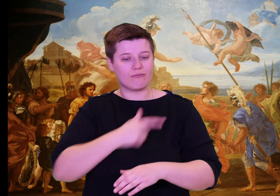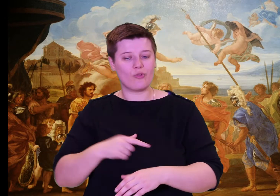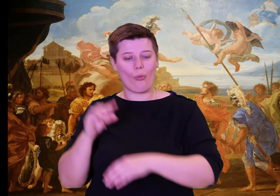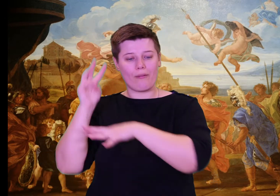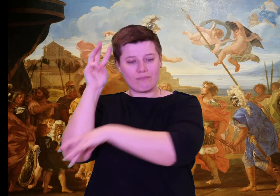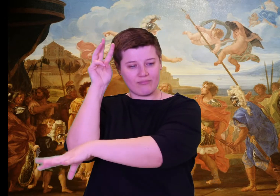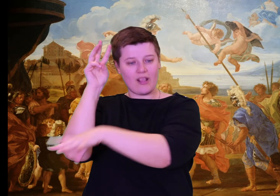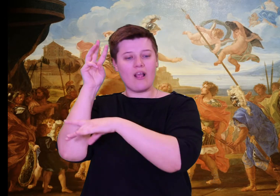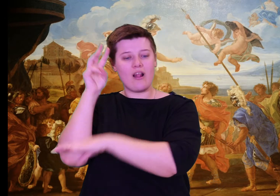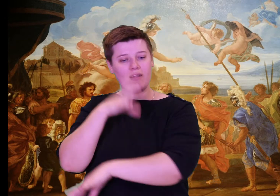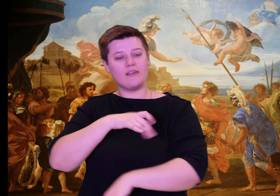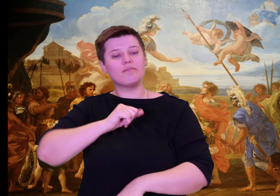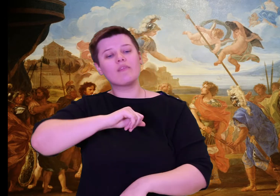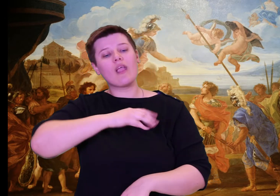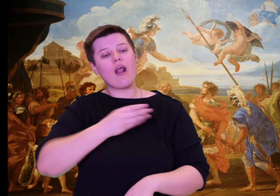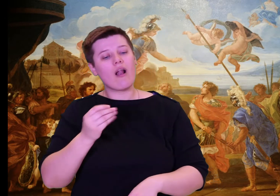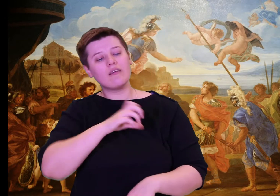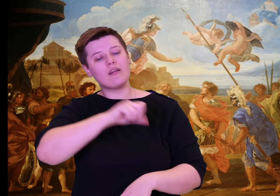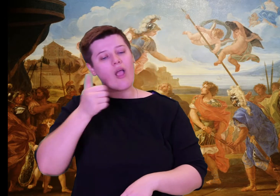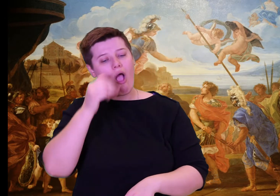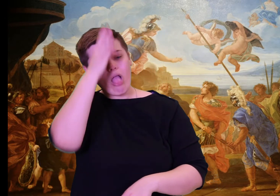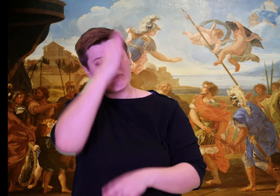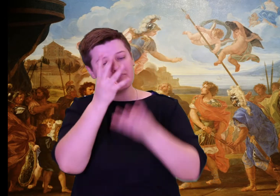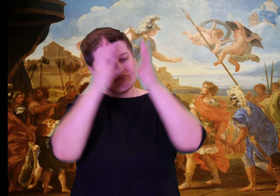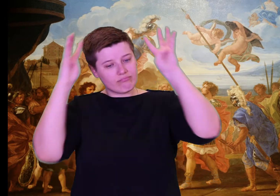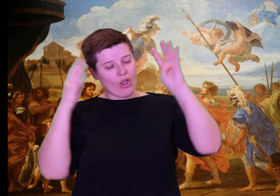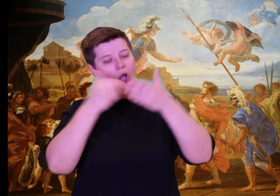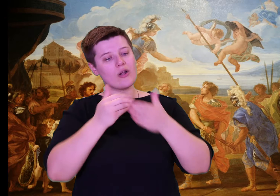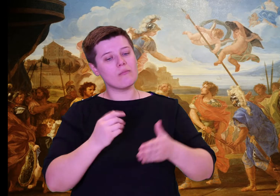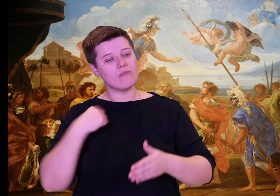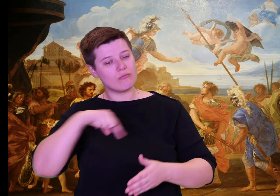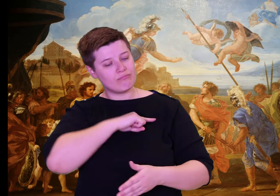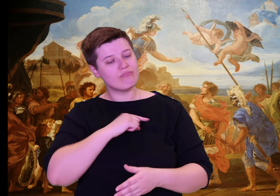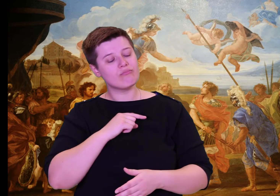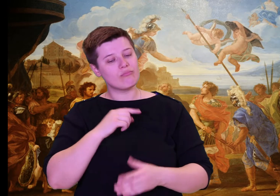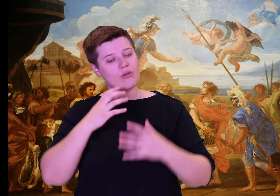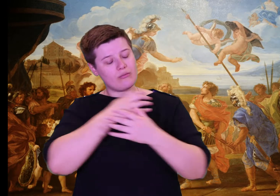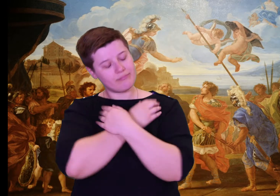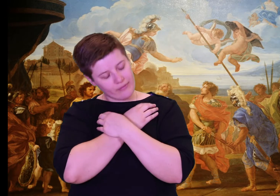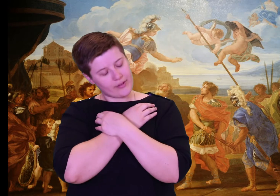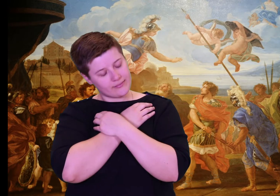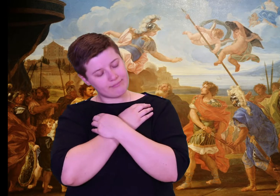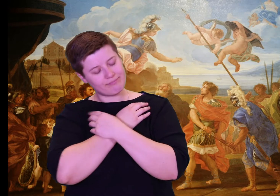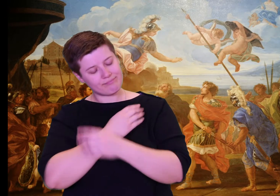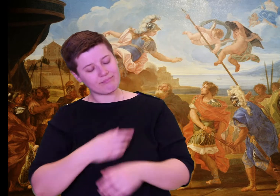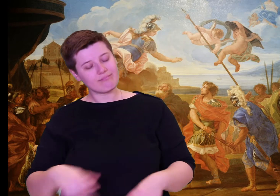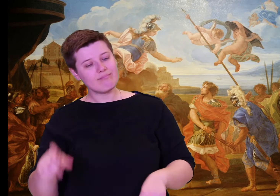But I suggest you go to Menelaus. He recently returned from lands so distant